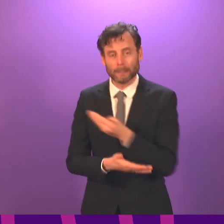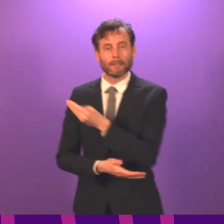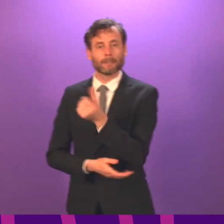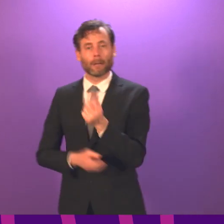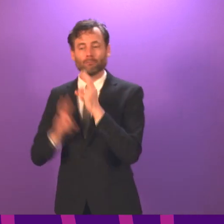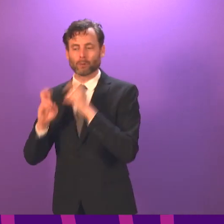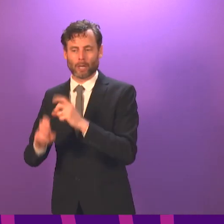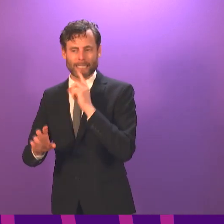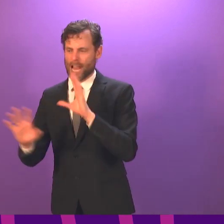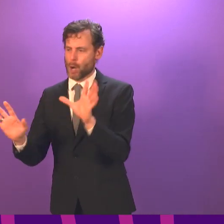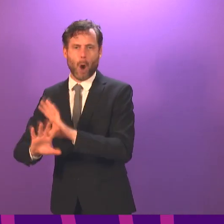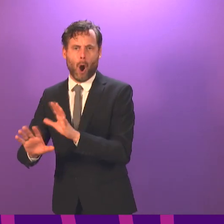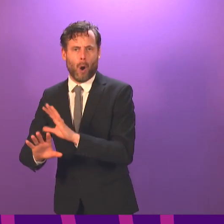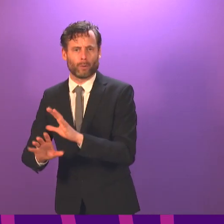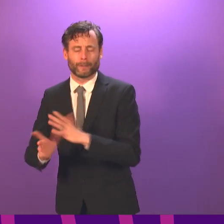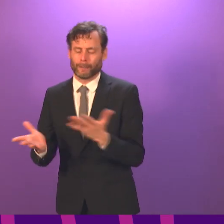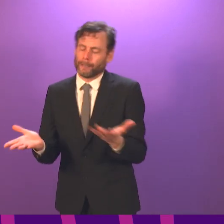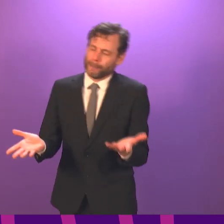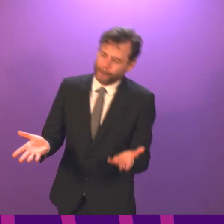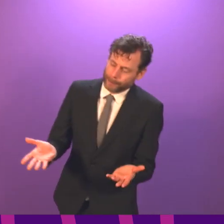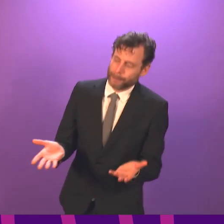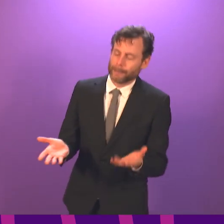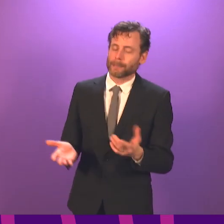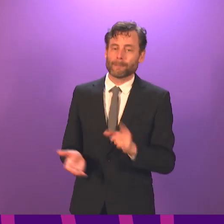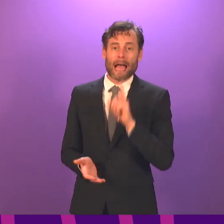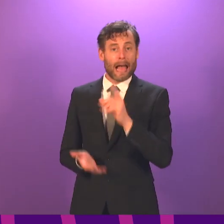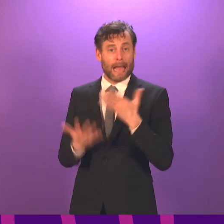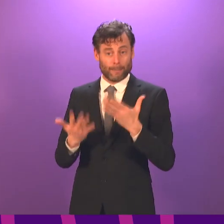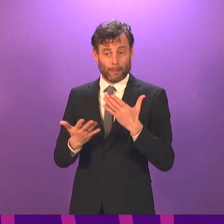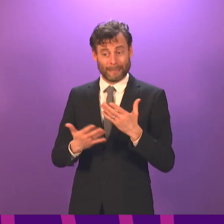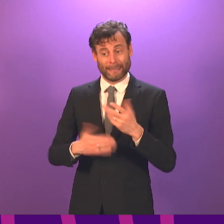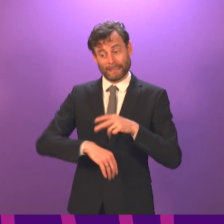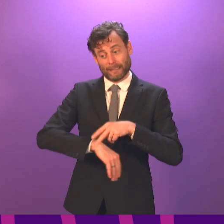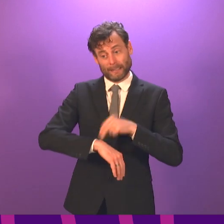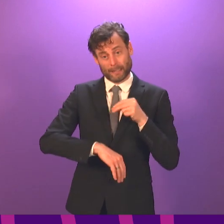it to say that the safety of teachers and everyone who works in a school environment